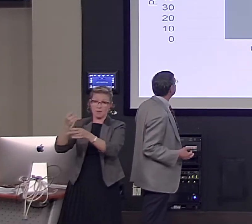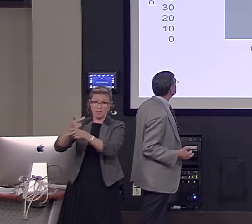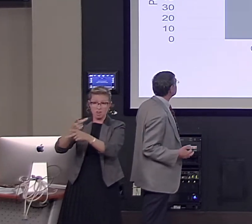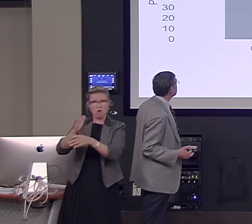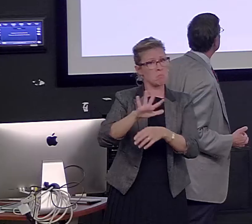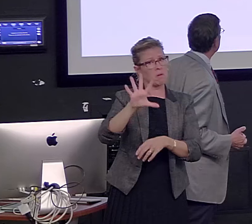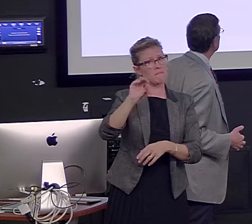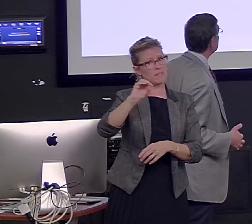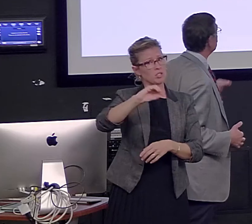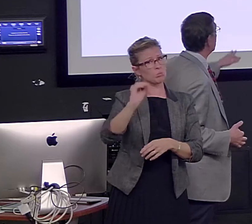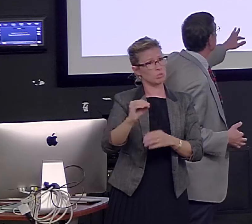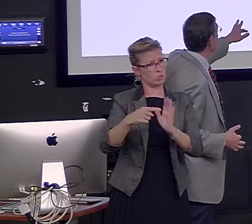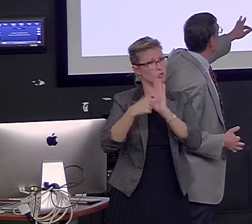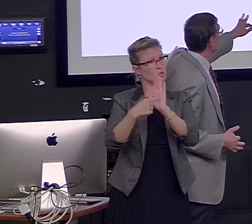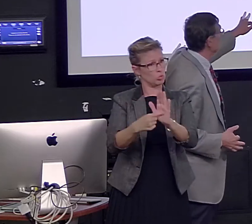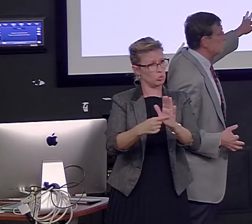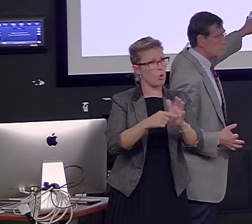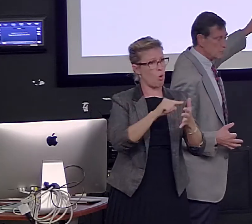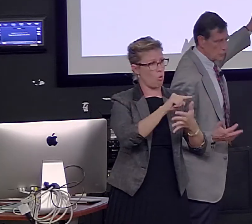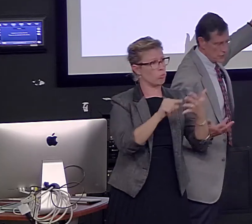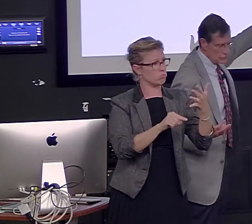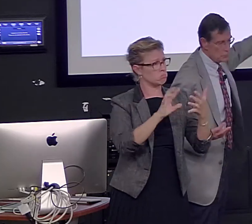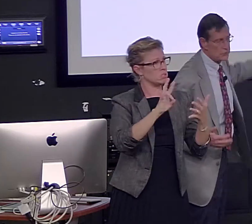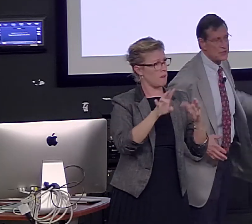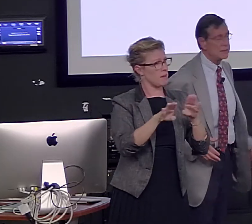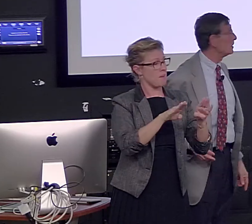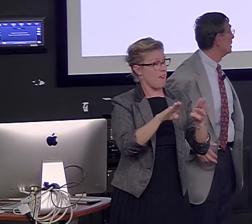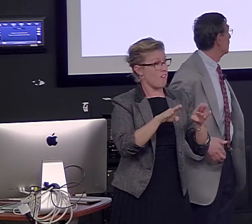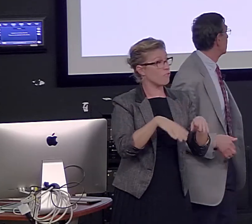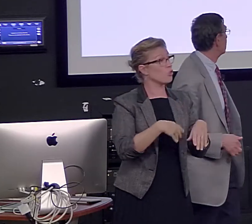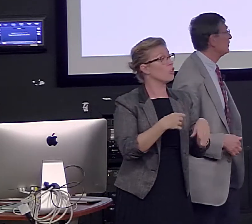Versus only 21, 22% of the care as usual group